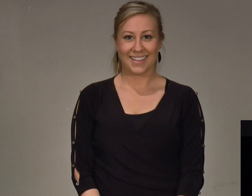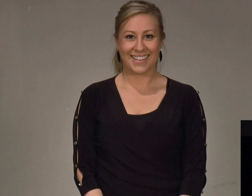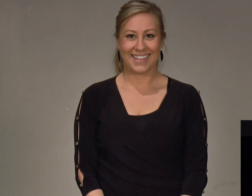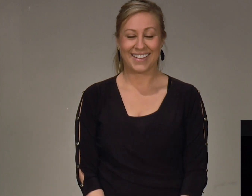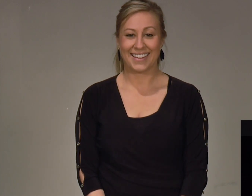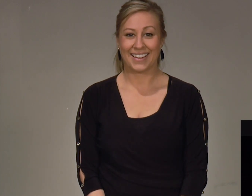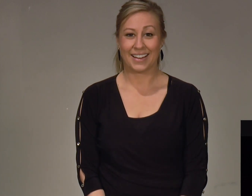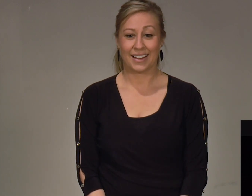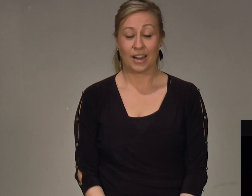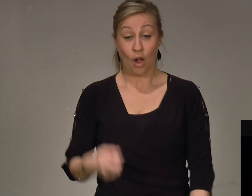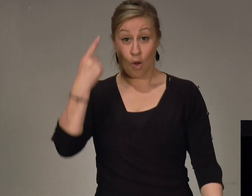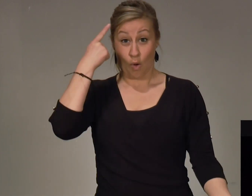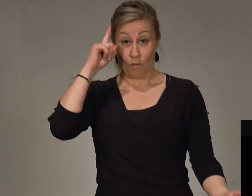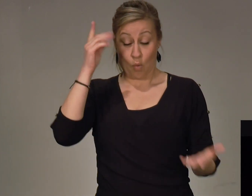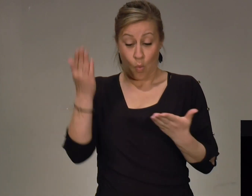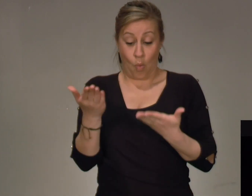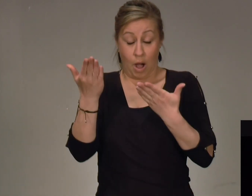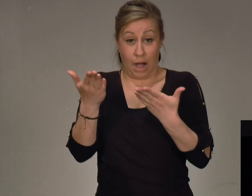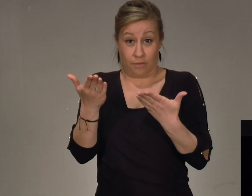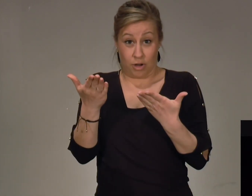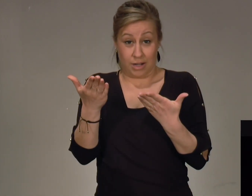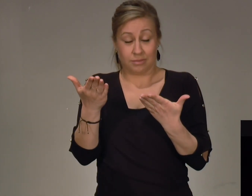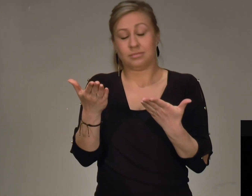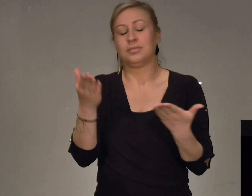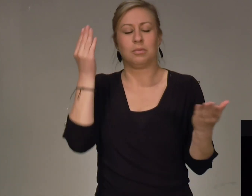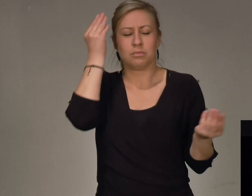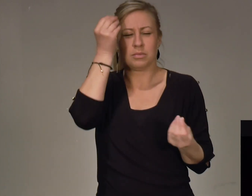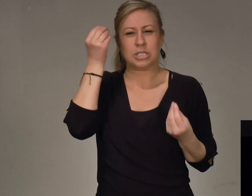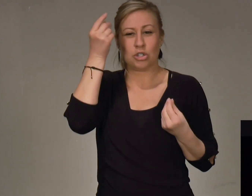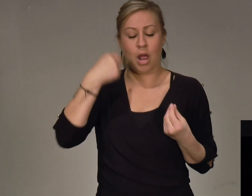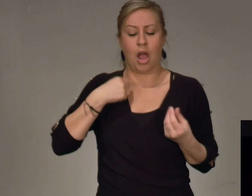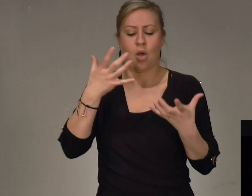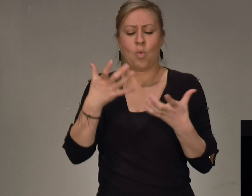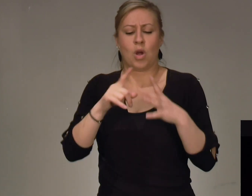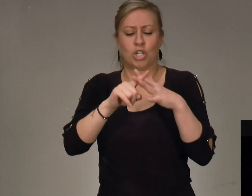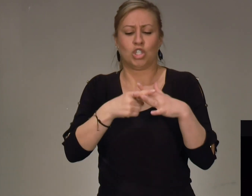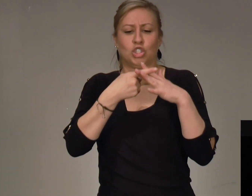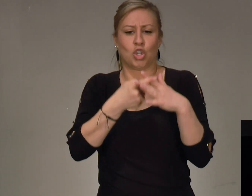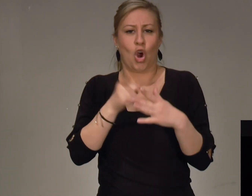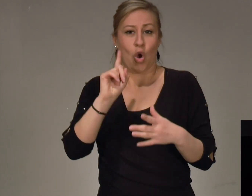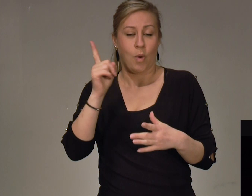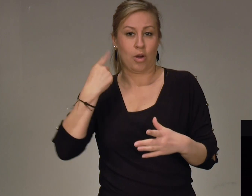where we left off, the Last Supper. Again, imagine the scene. Christ is gathered